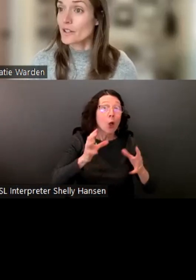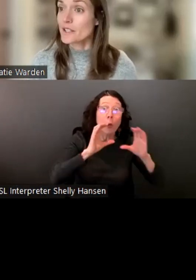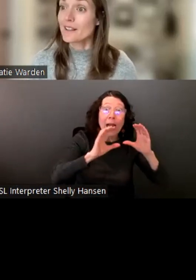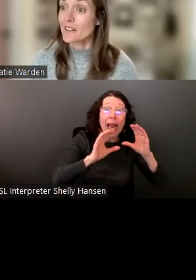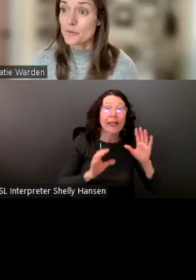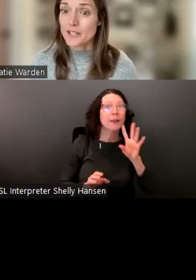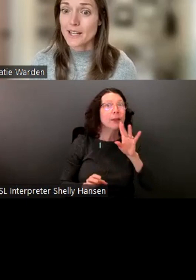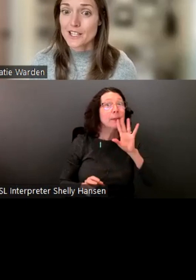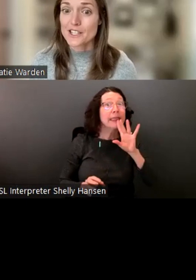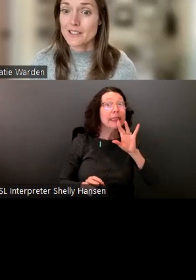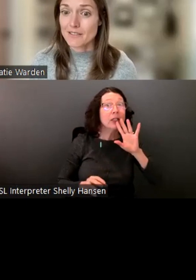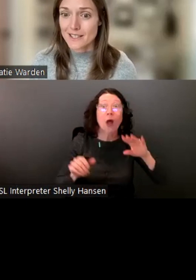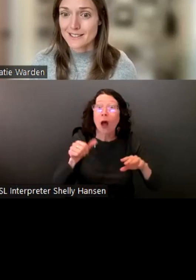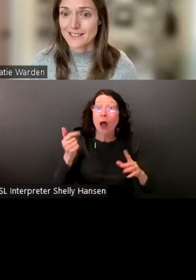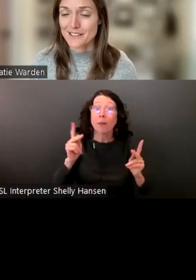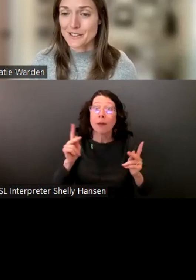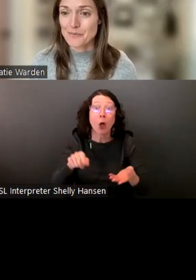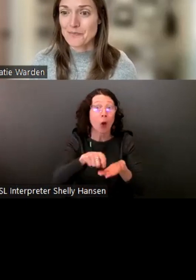or communication devices.